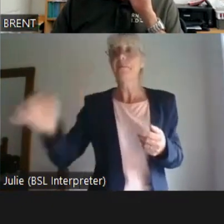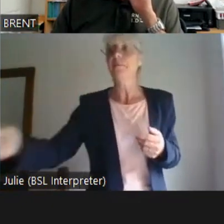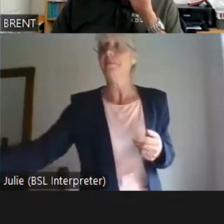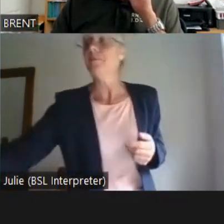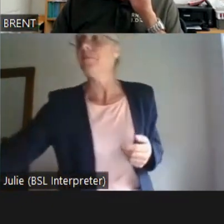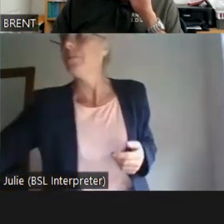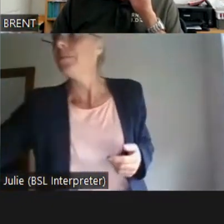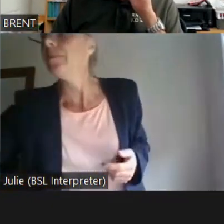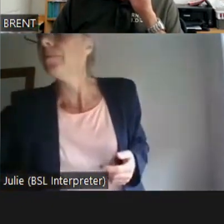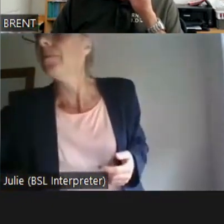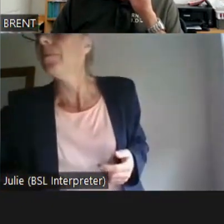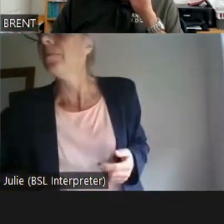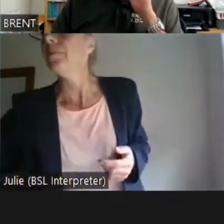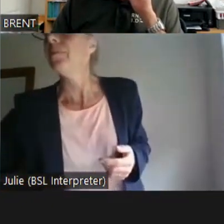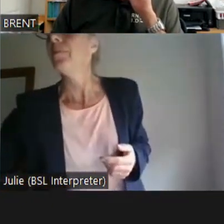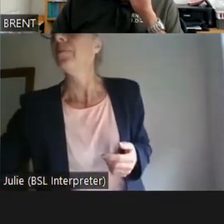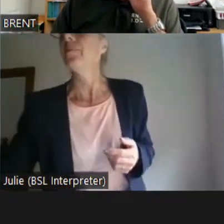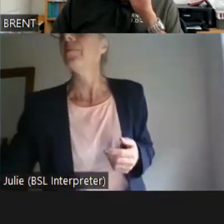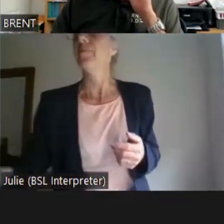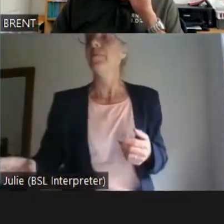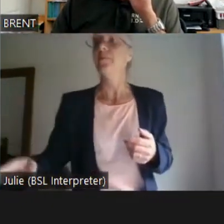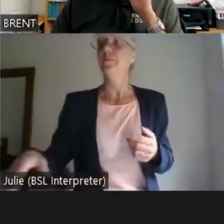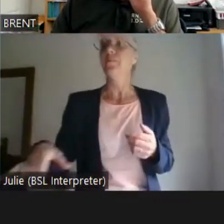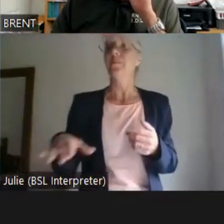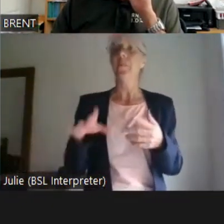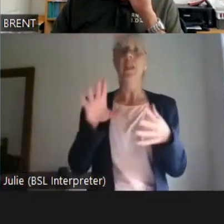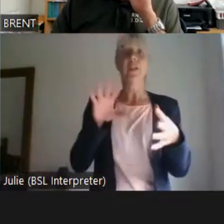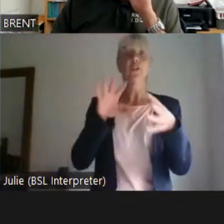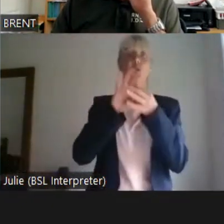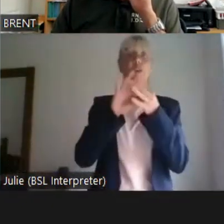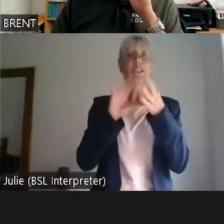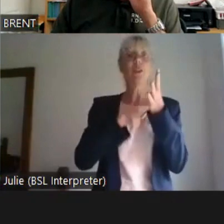um so today I'm joined by Lisa our other CLAPA volunteer so I'll hand over to Lisa for her to